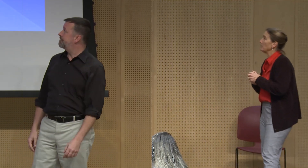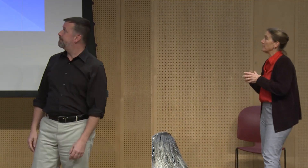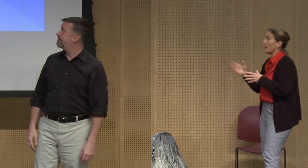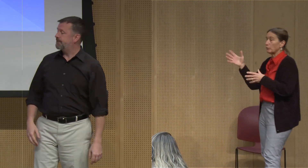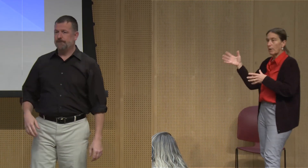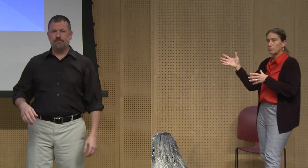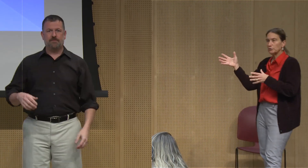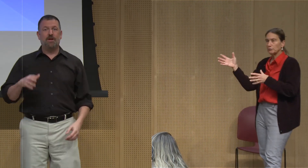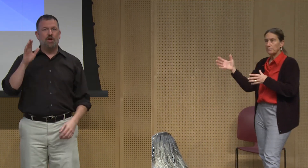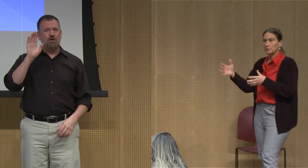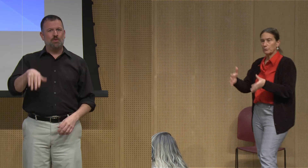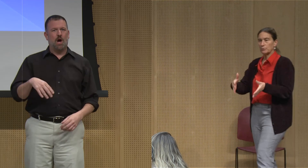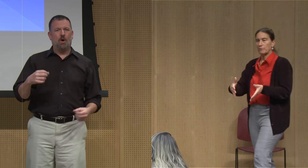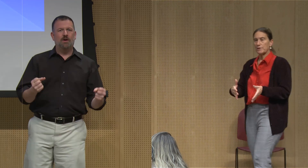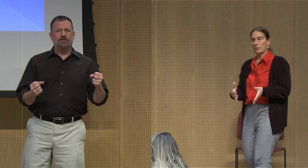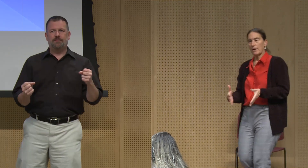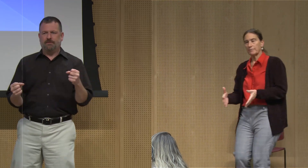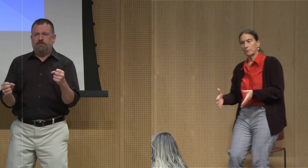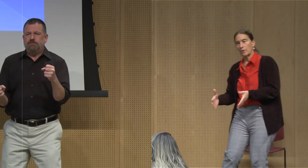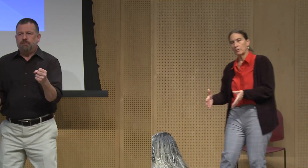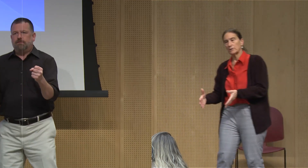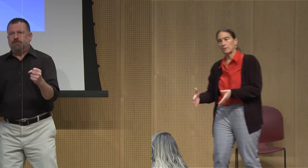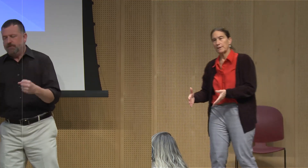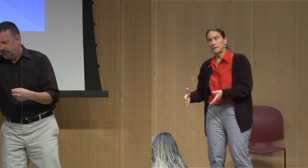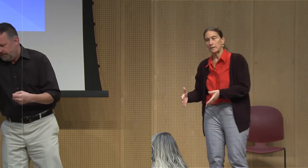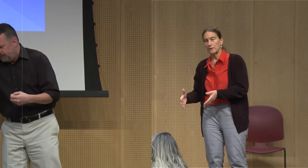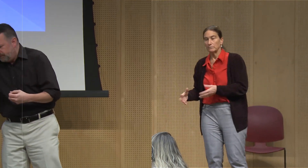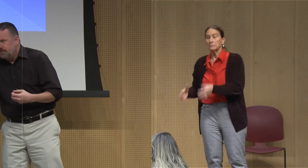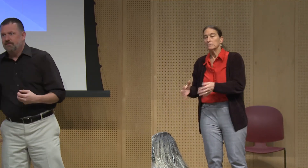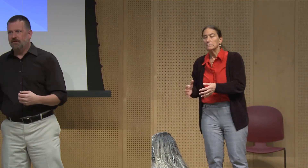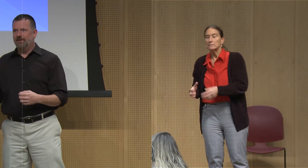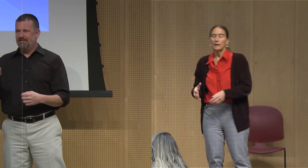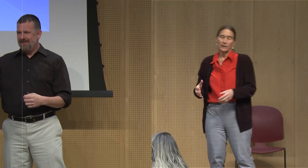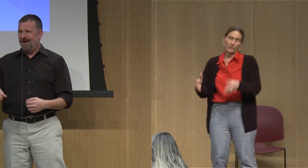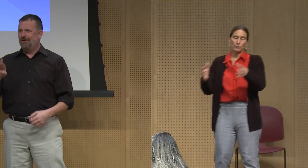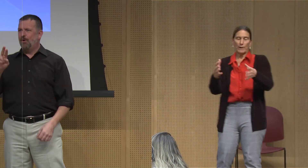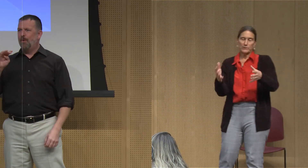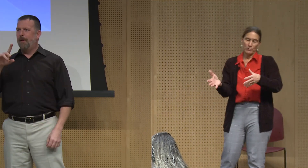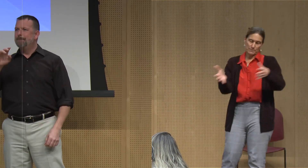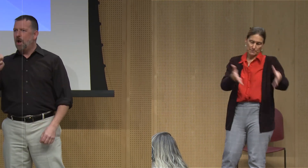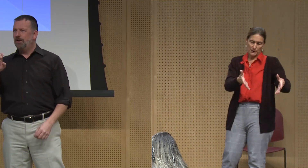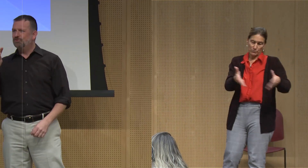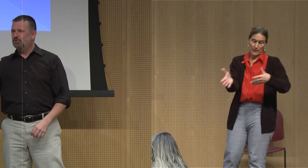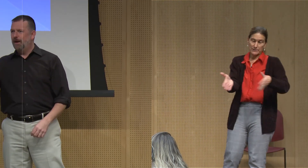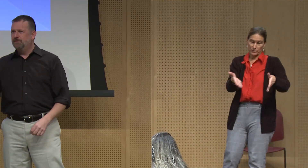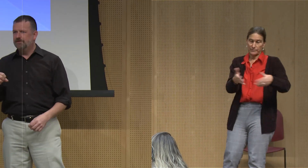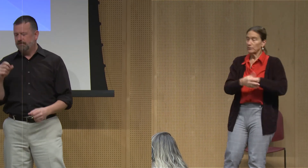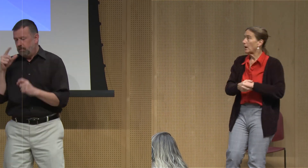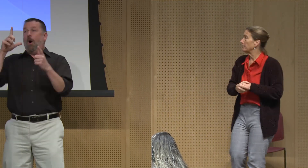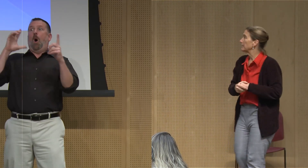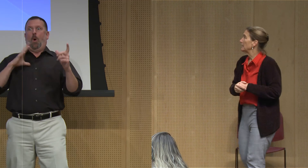UM, YOU'VE GOT RUMBLE STRIPS. YOU KNOW, WHEN YOU VEER OF THE ROAD A LITTLE BIT, IT CAN VVM, VVM, VVM, AND IT WAKES YOU UP TO MAKE YOU REALIZE YOU'VE VEERED OFF.